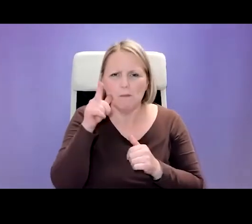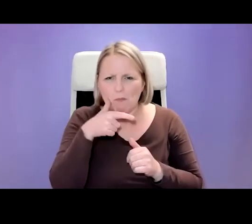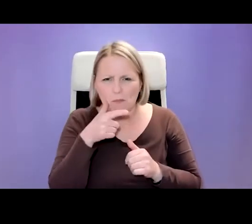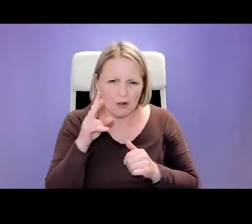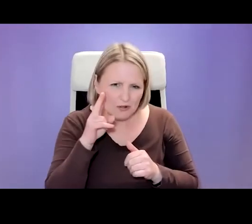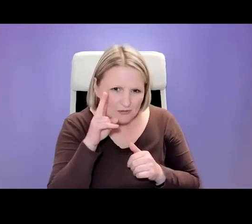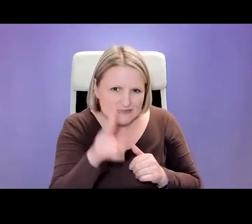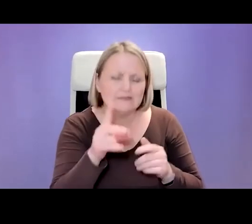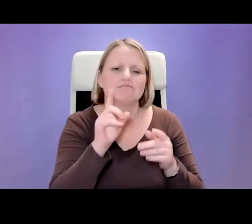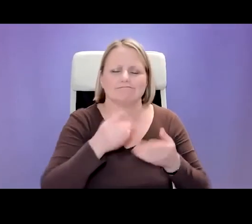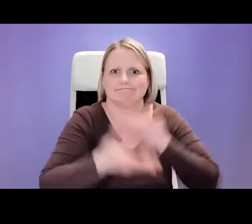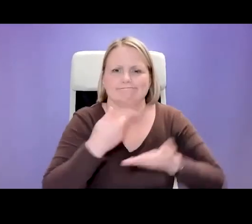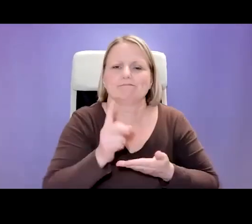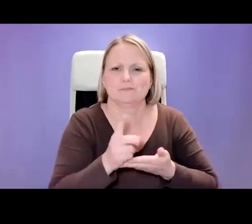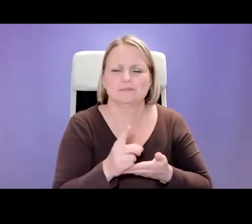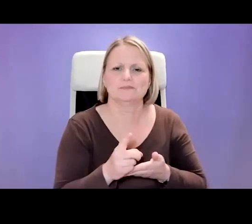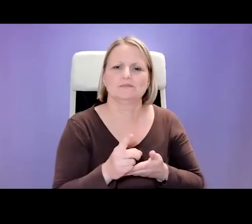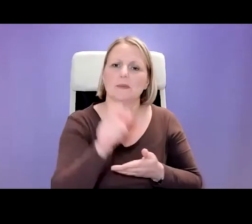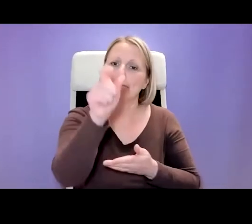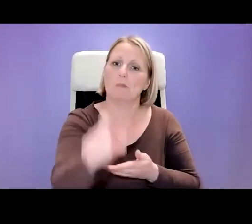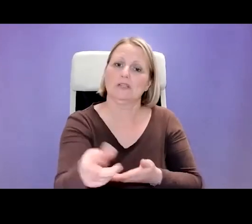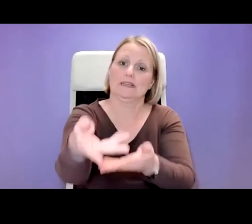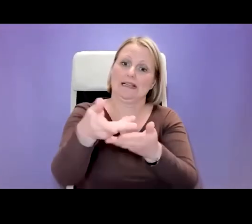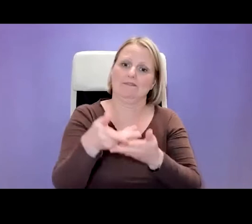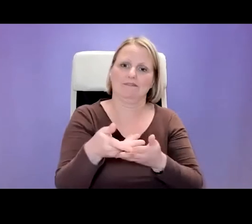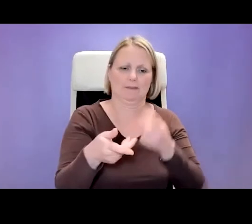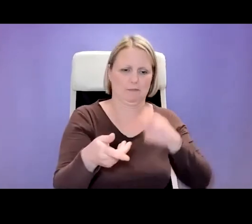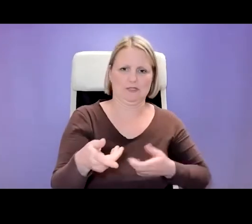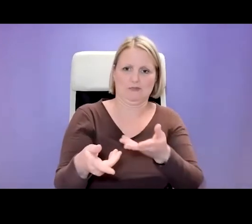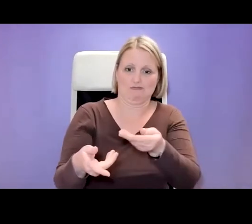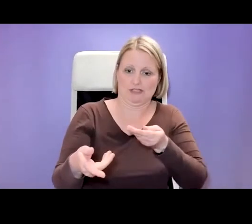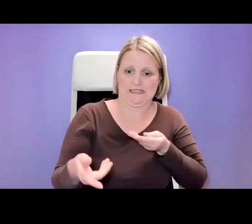This in between is the particular theatre of operations in the Spirit,